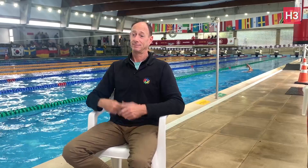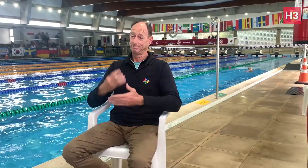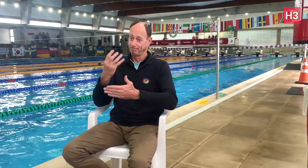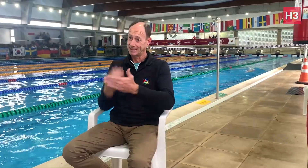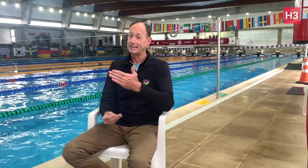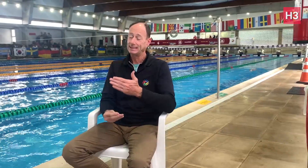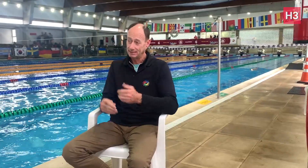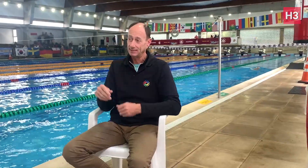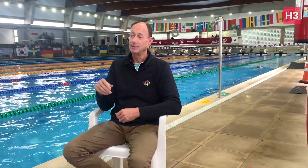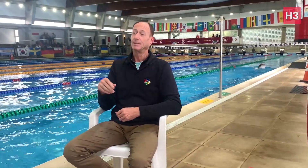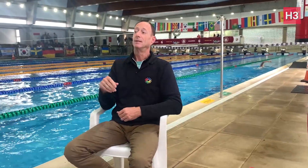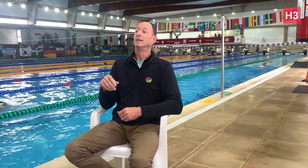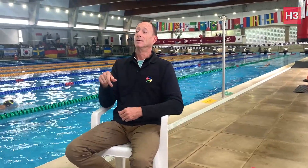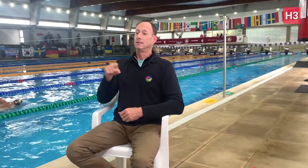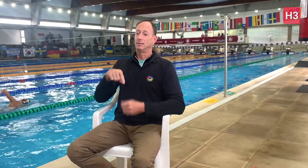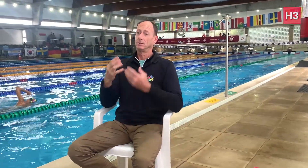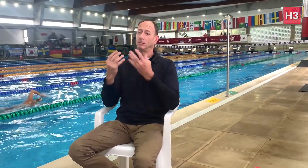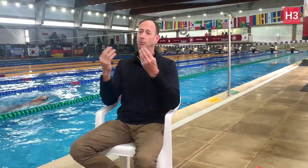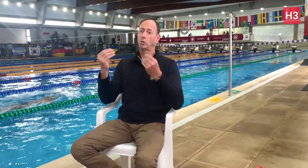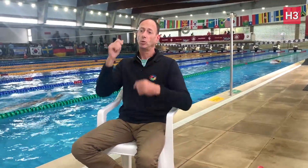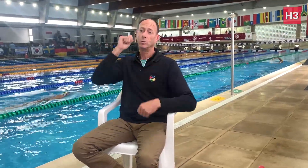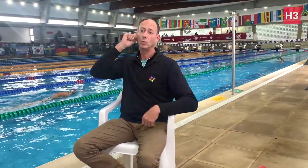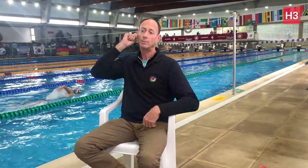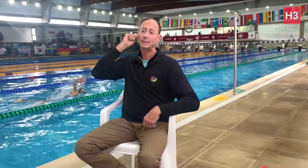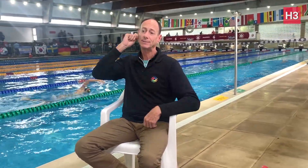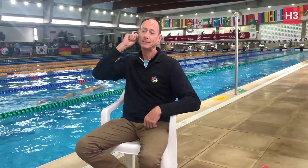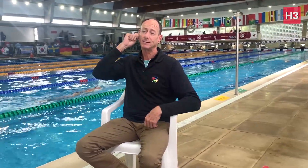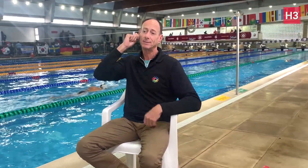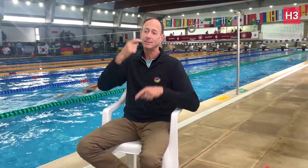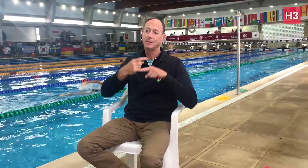This year we’ve lost a good number